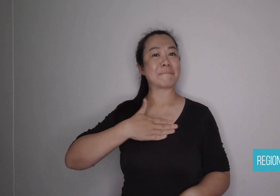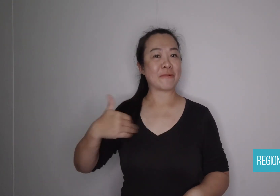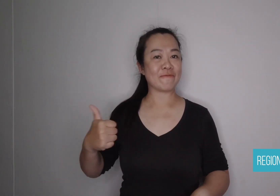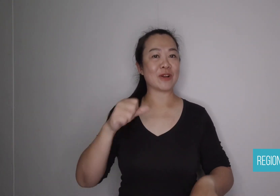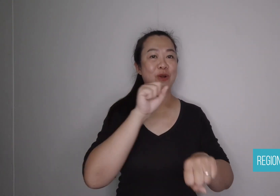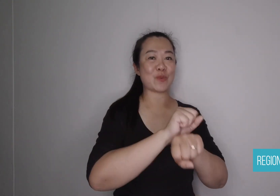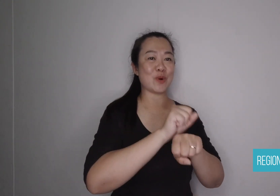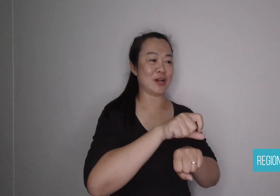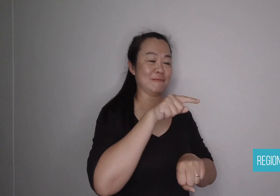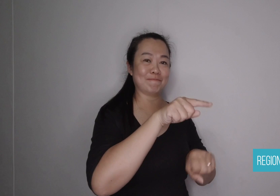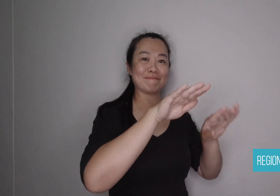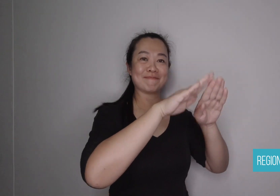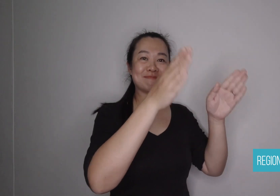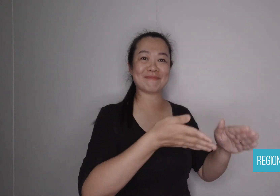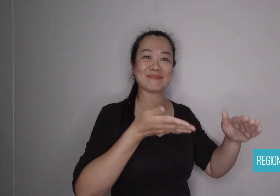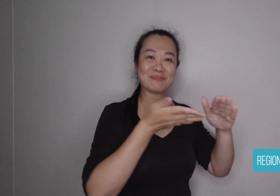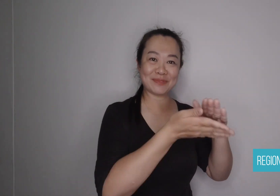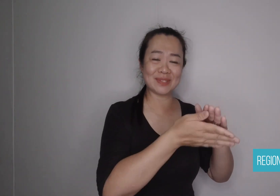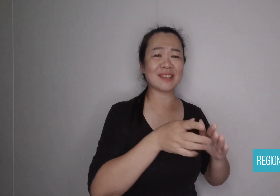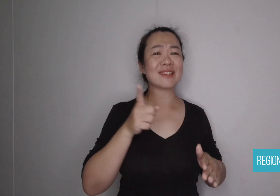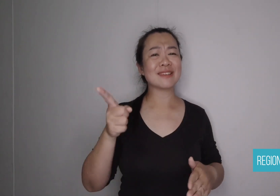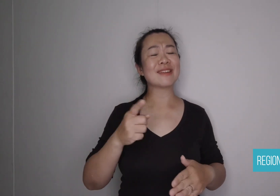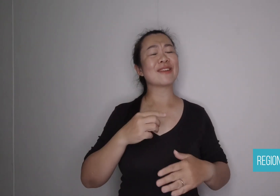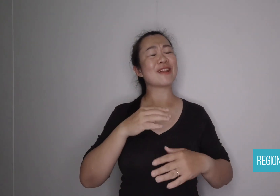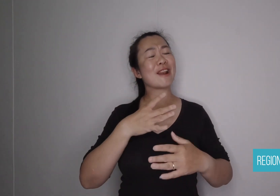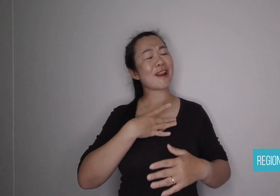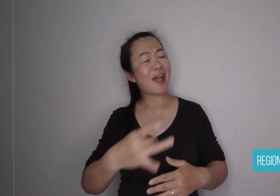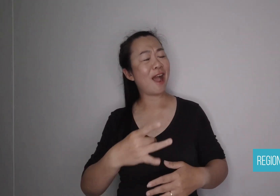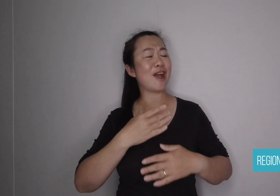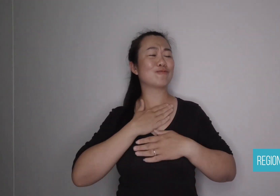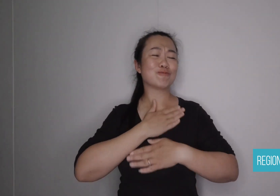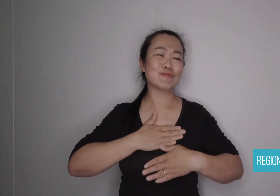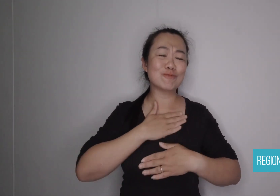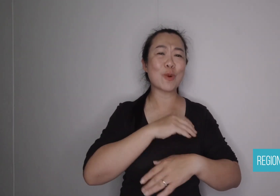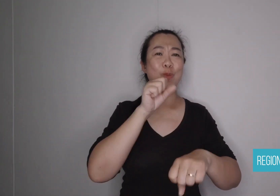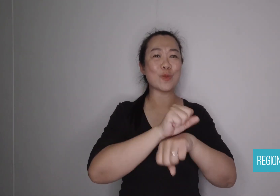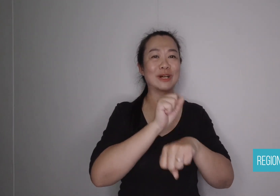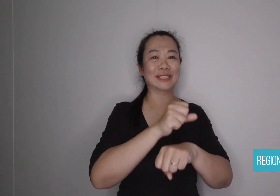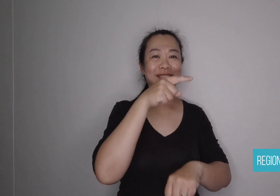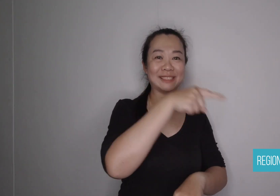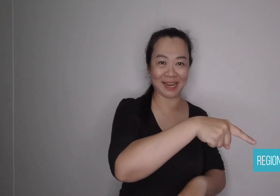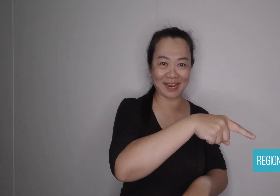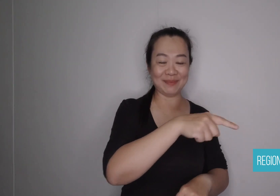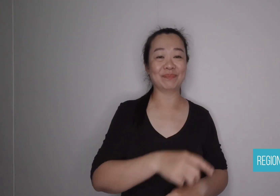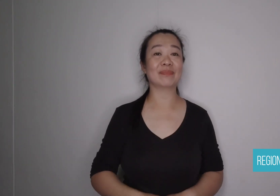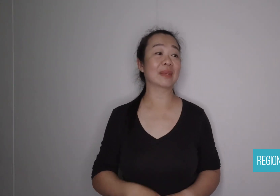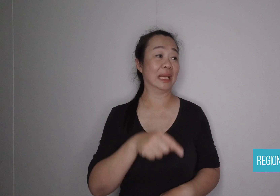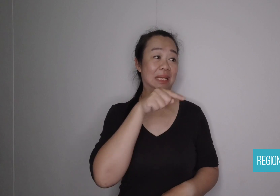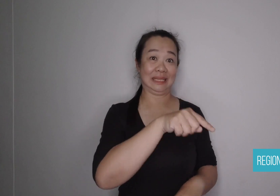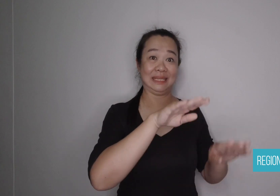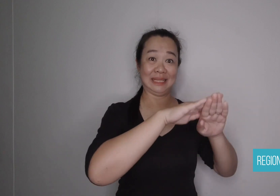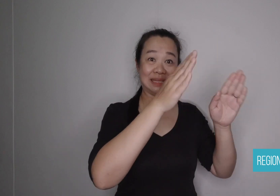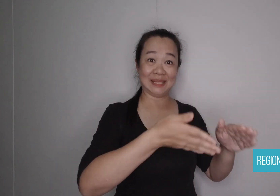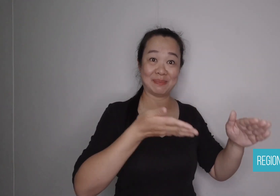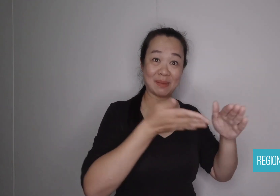he prefers to work at this bakery as he enjoys working there.